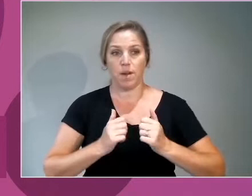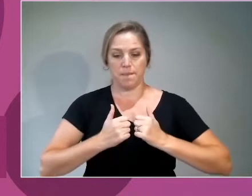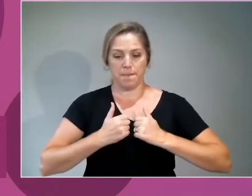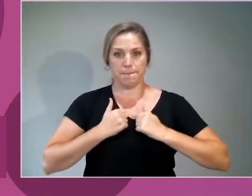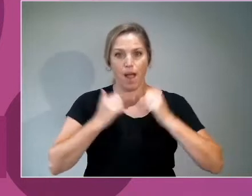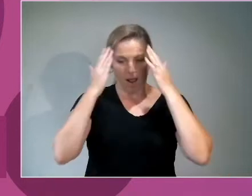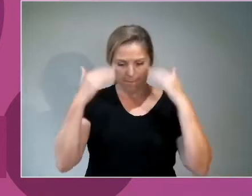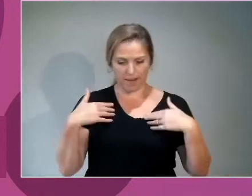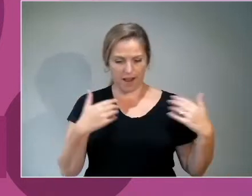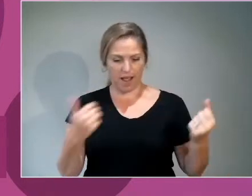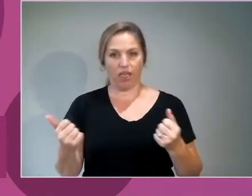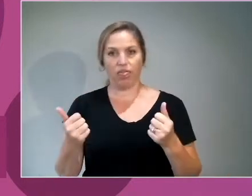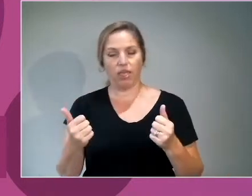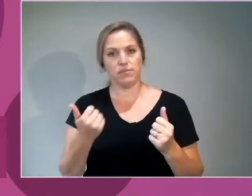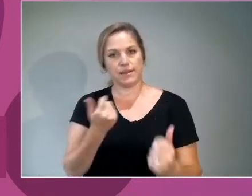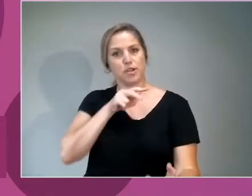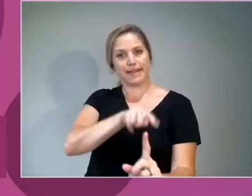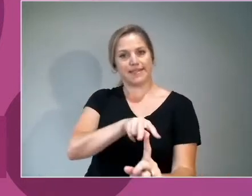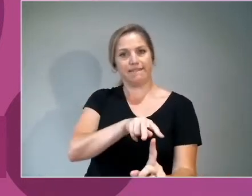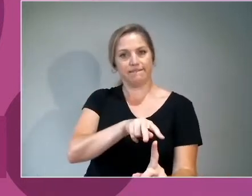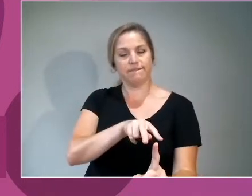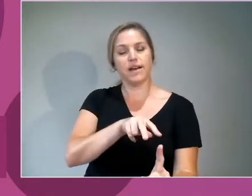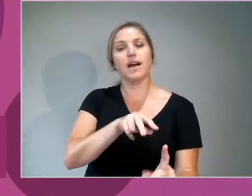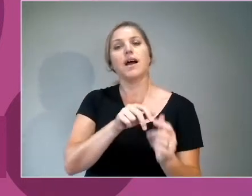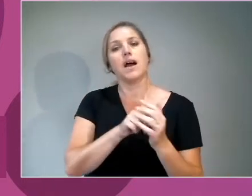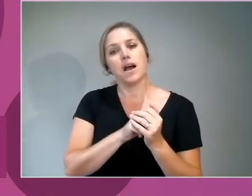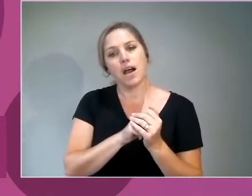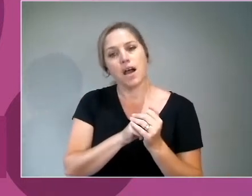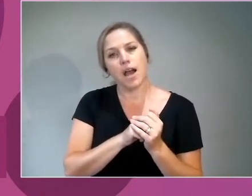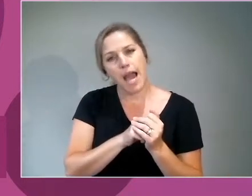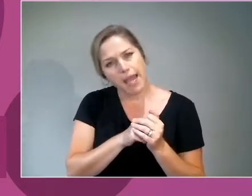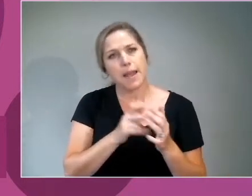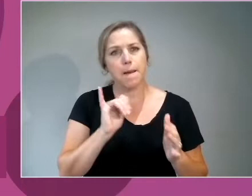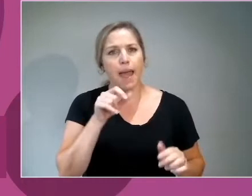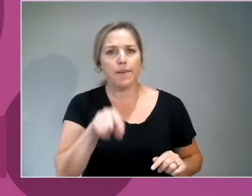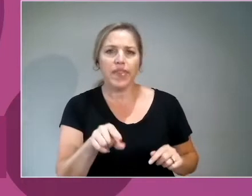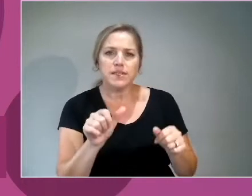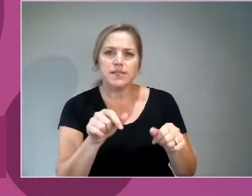sector, if you like, and perhaps this is the most useful way that I can lead in for the work that